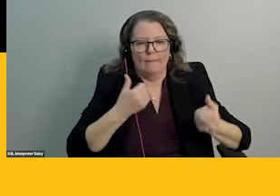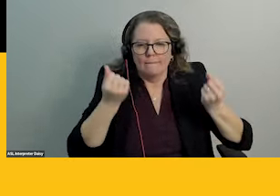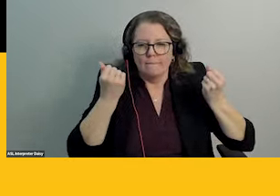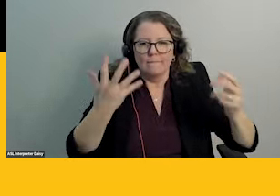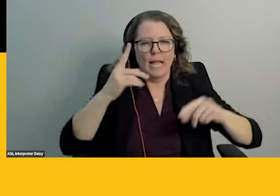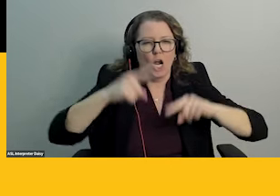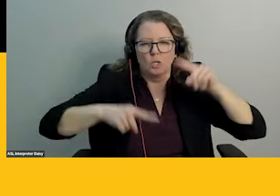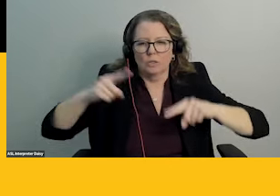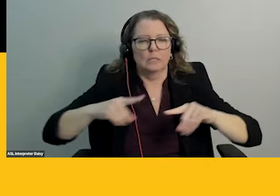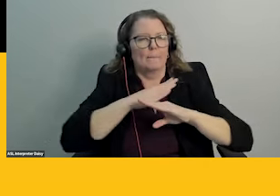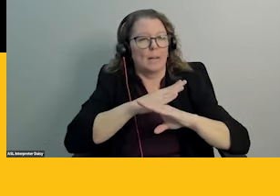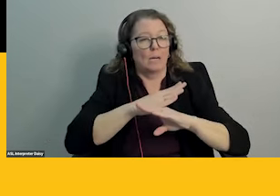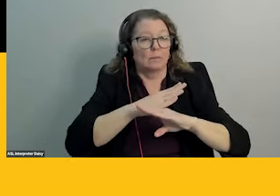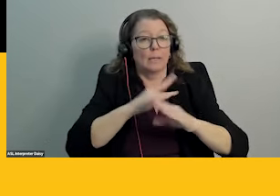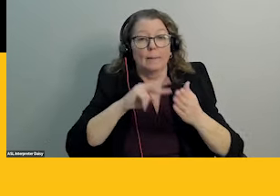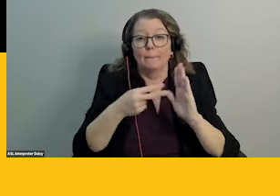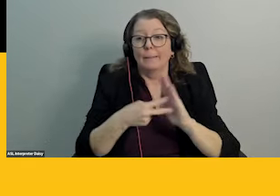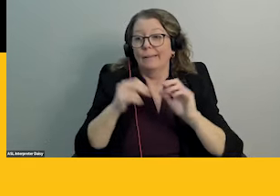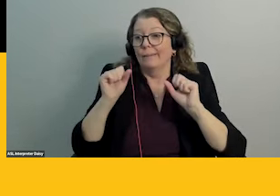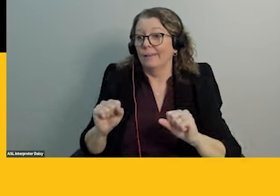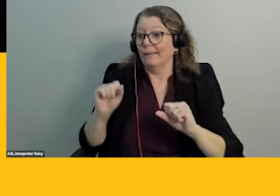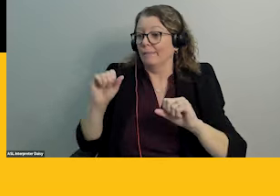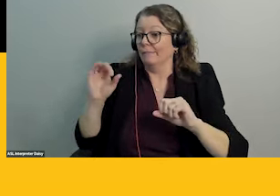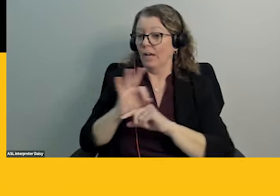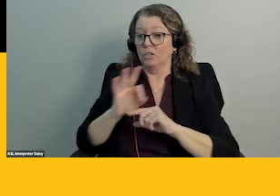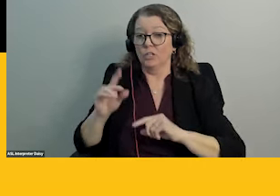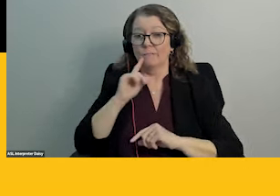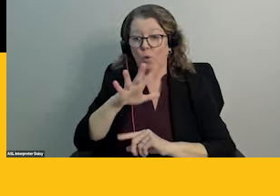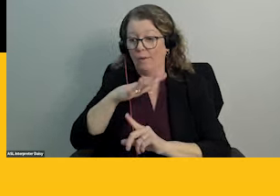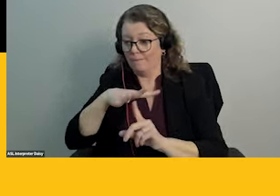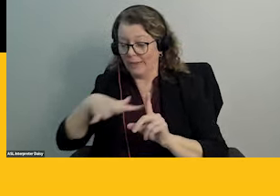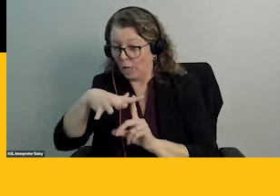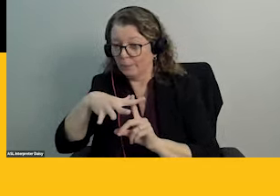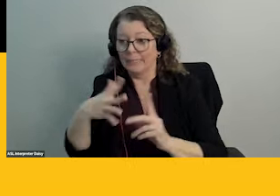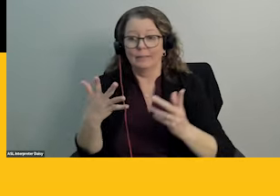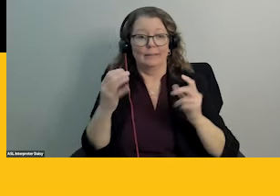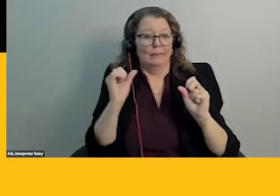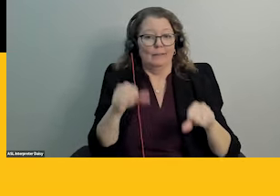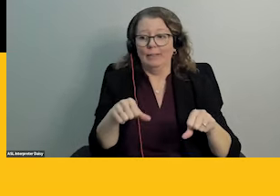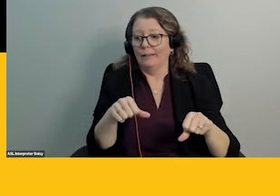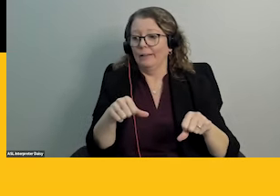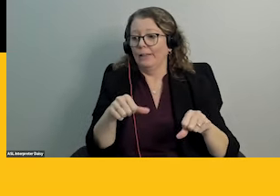which means disability can be a function of your environment and it can be a function of the world you're in